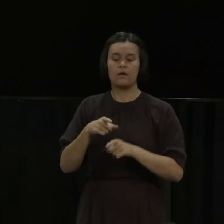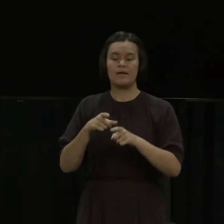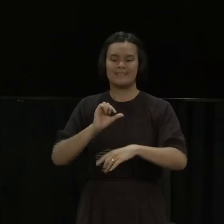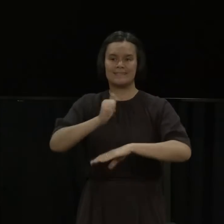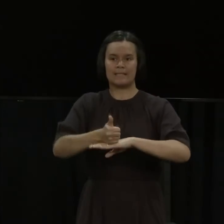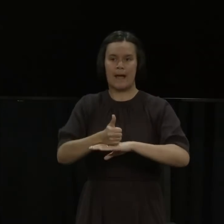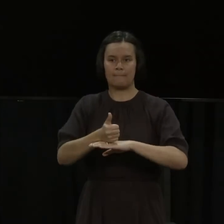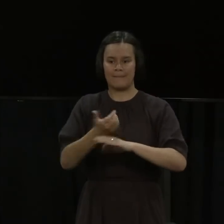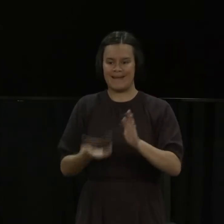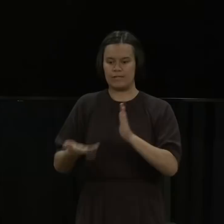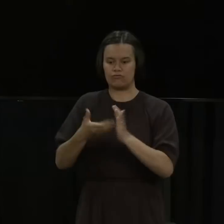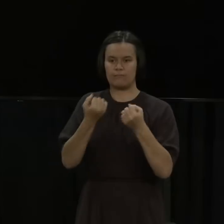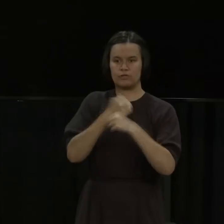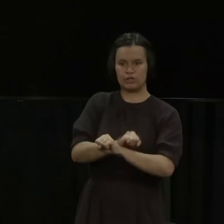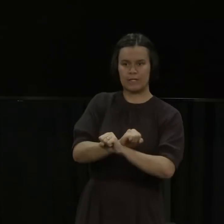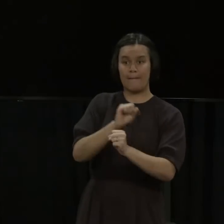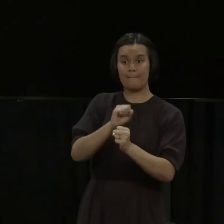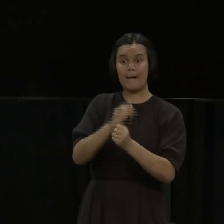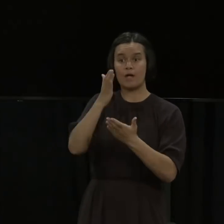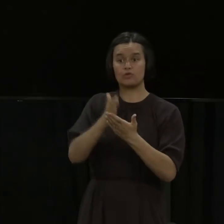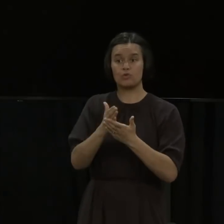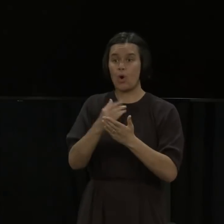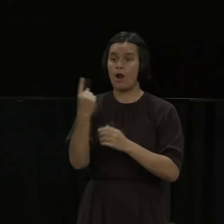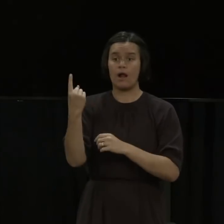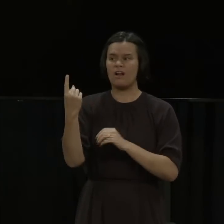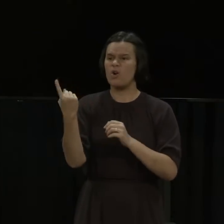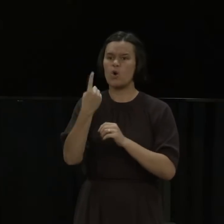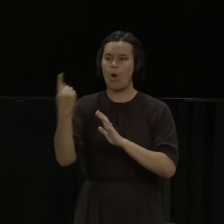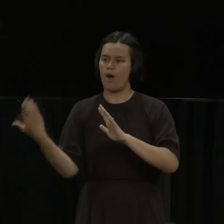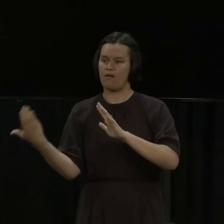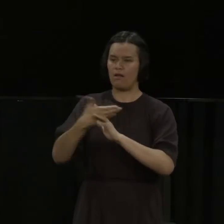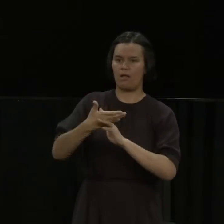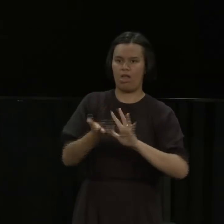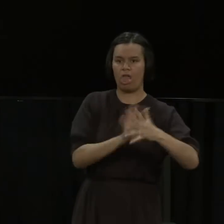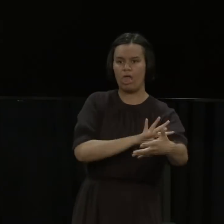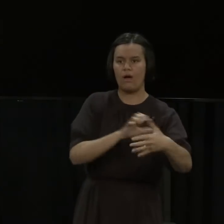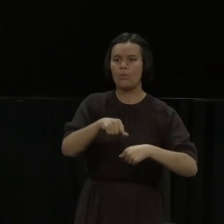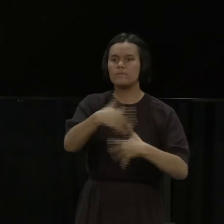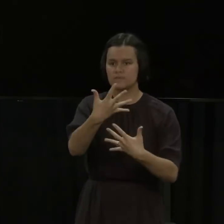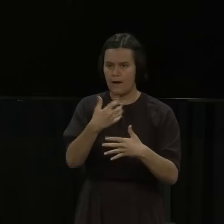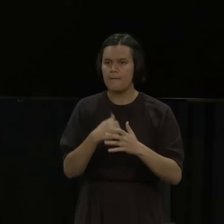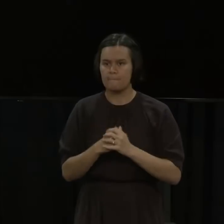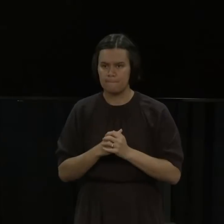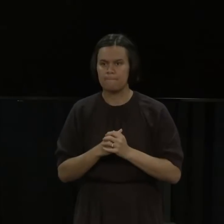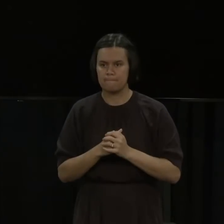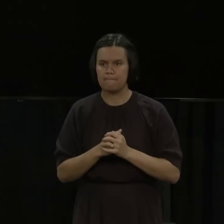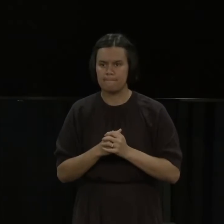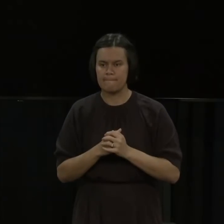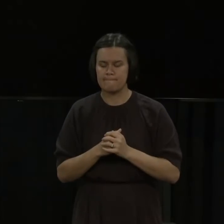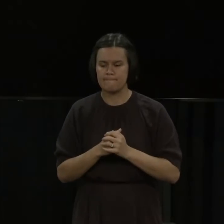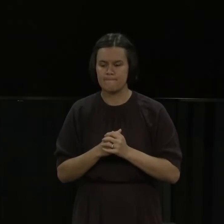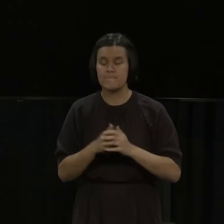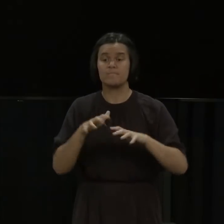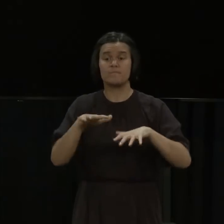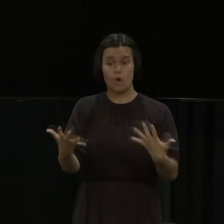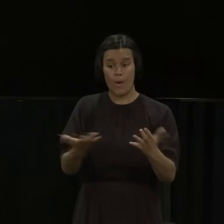didn't want that system to be the subject of a denial of service attack which is